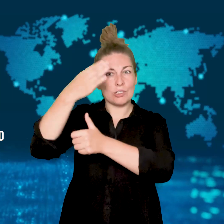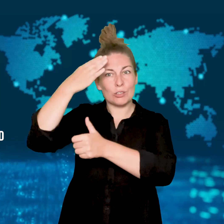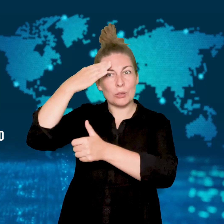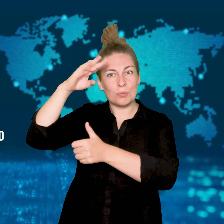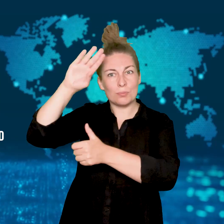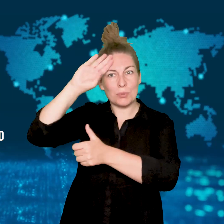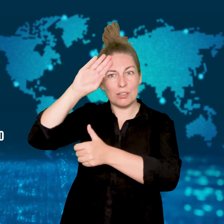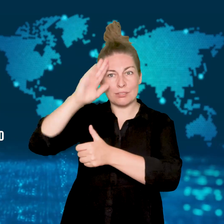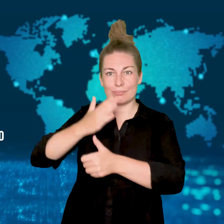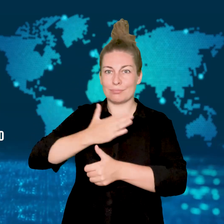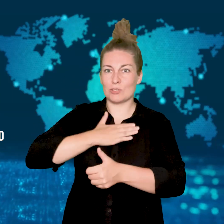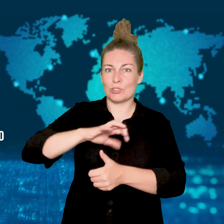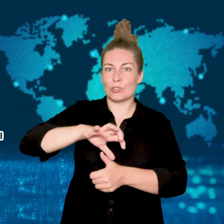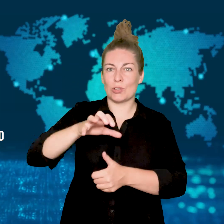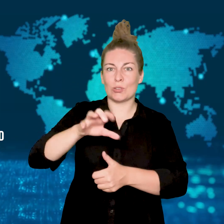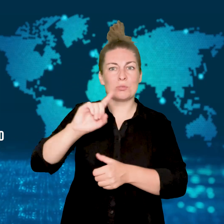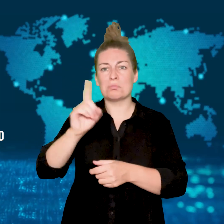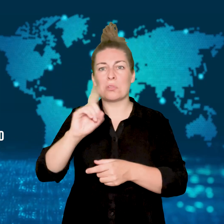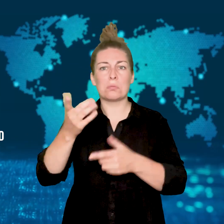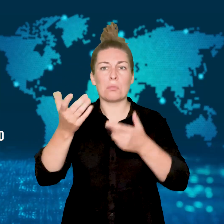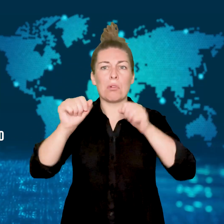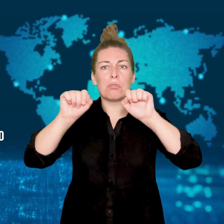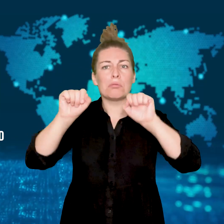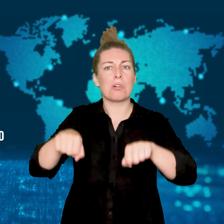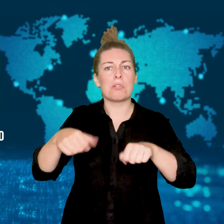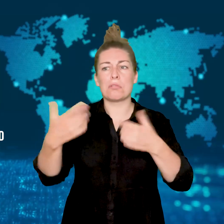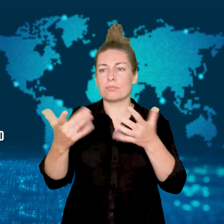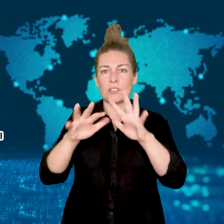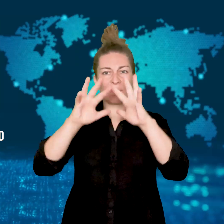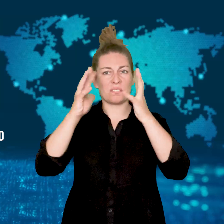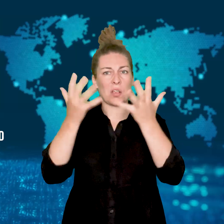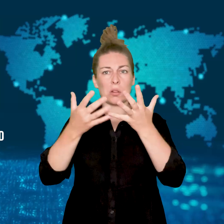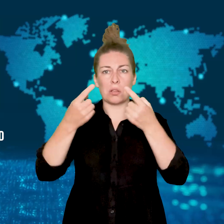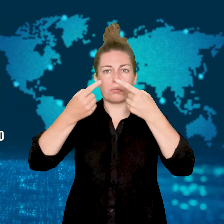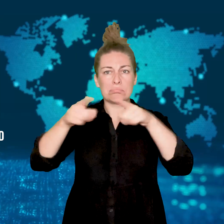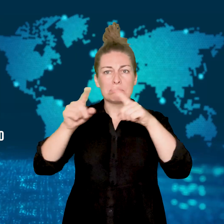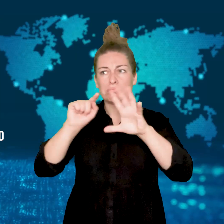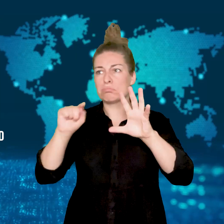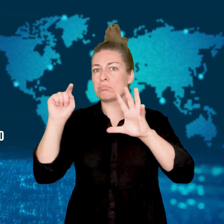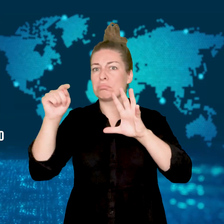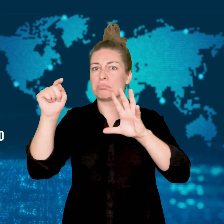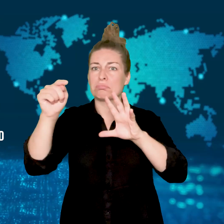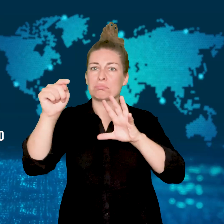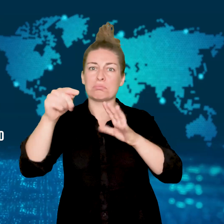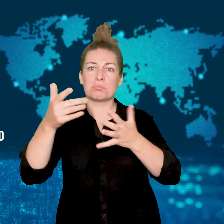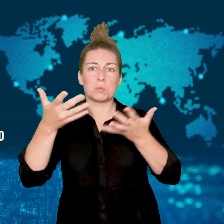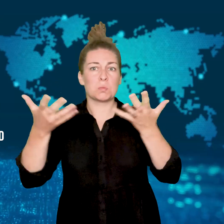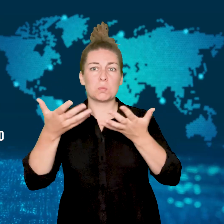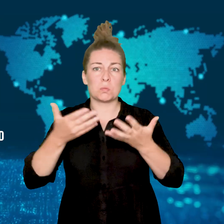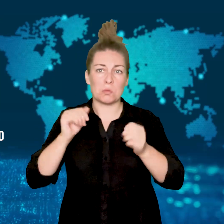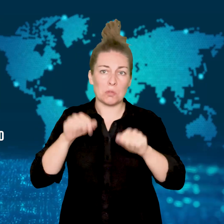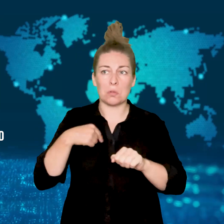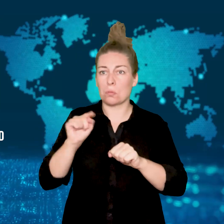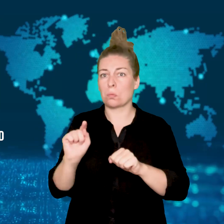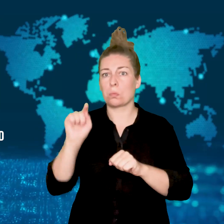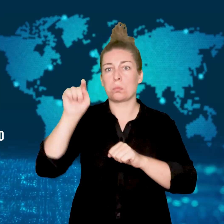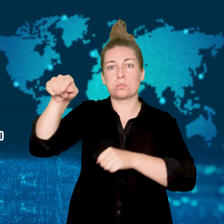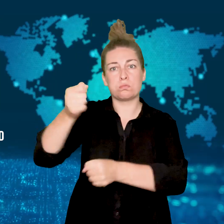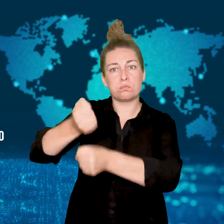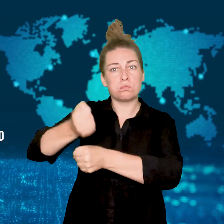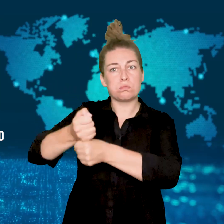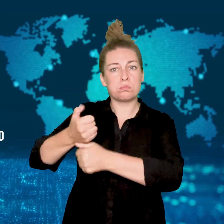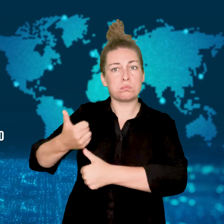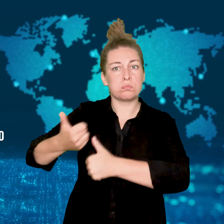They may be recruited either locally or worldwide to fight in a conflict